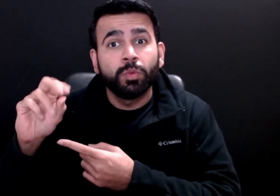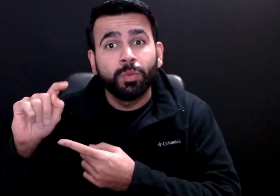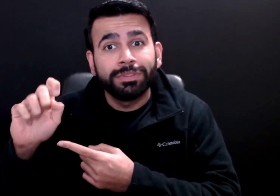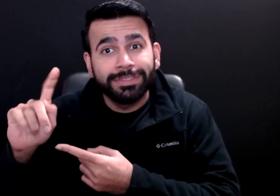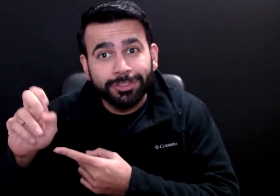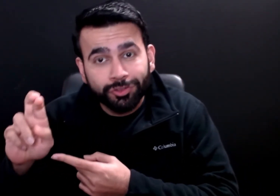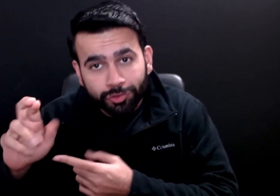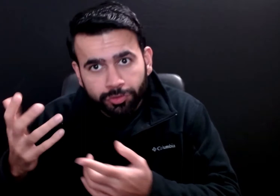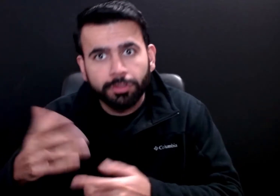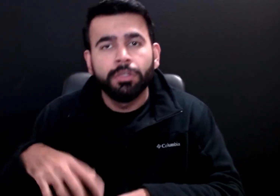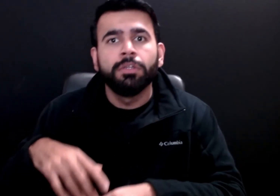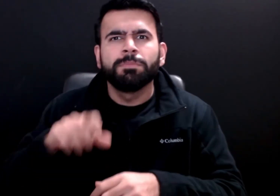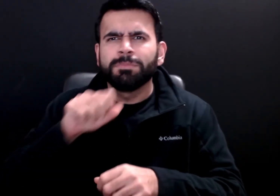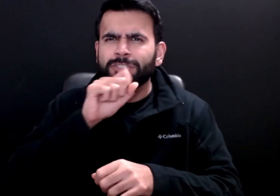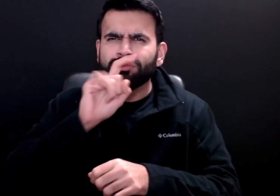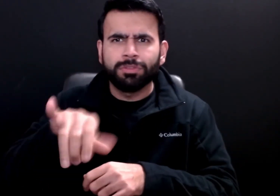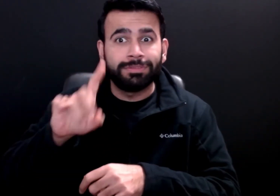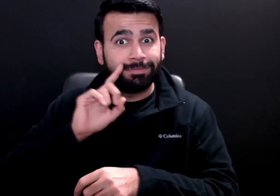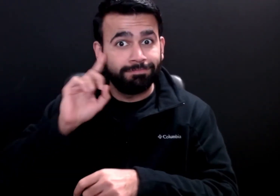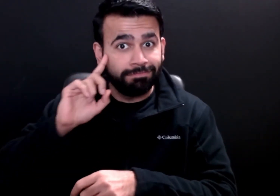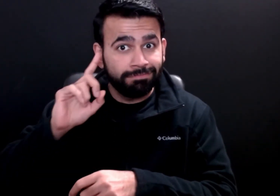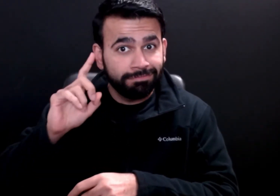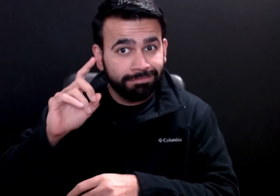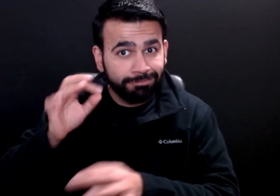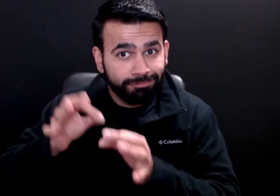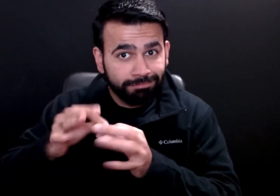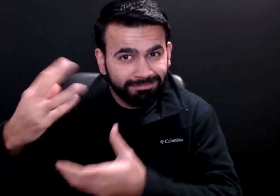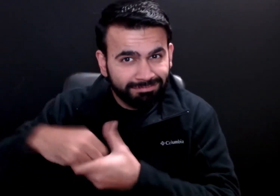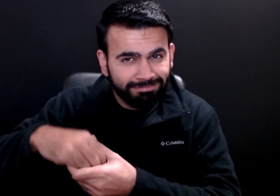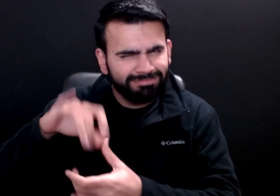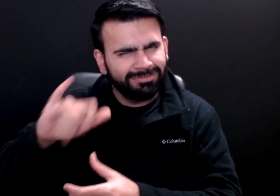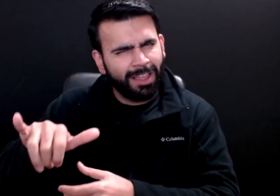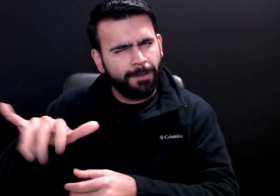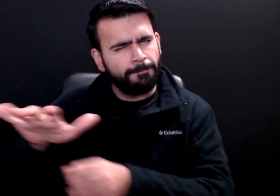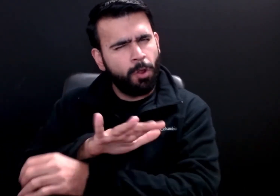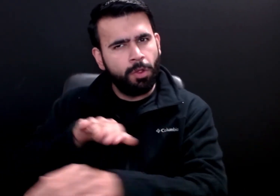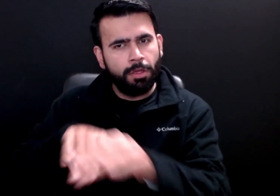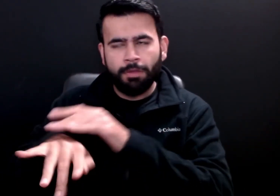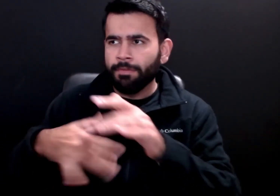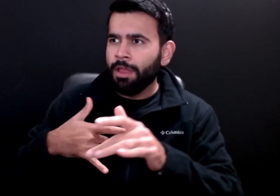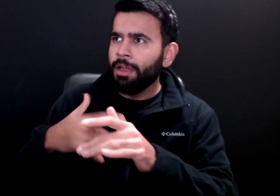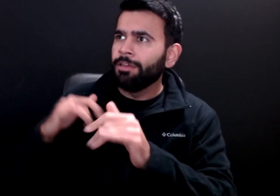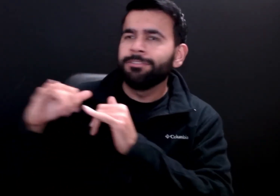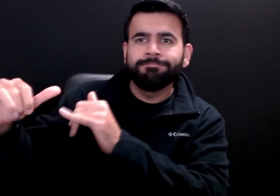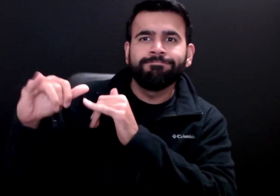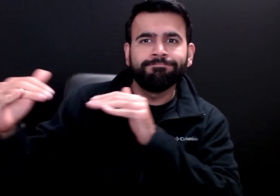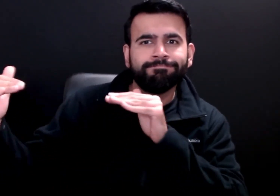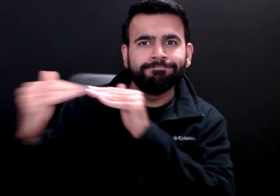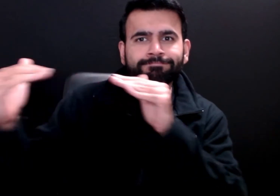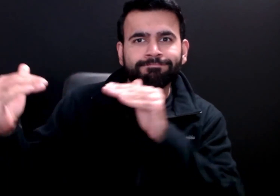and ensuring that events include interpreters for meaningful access to put Deaf Muslims on equal footing,